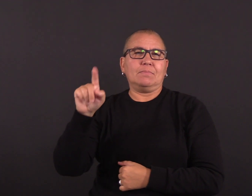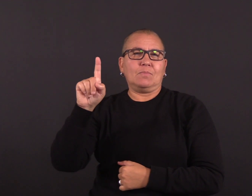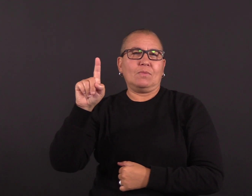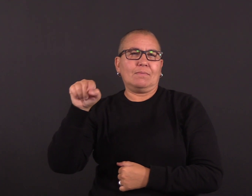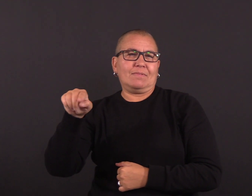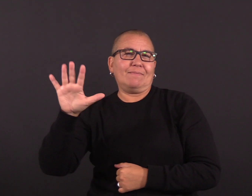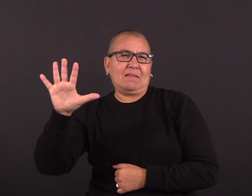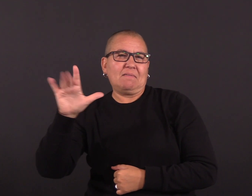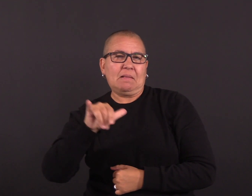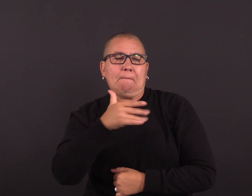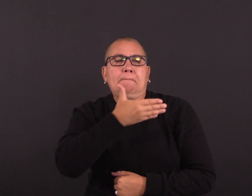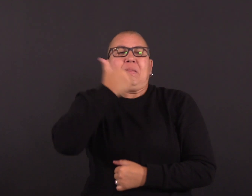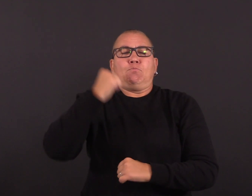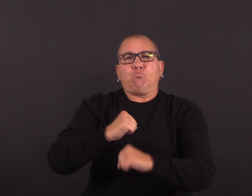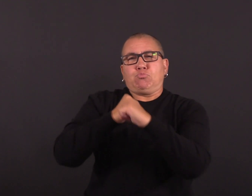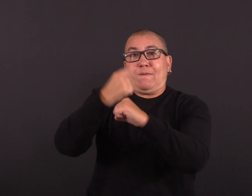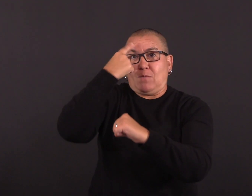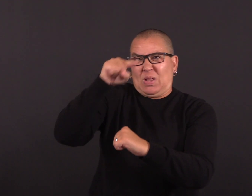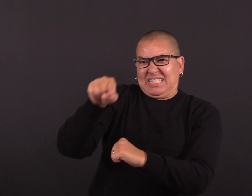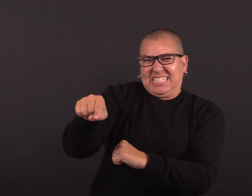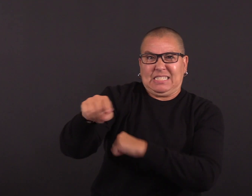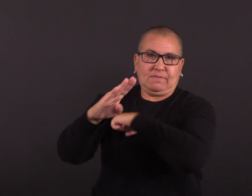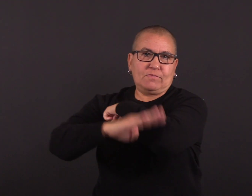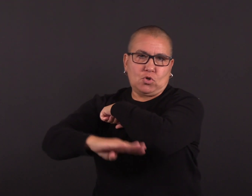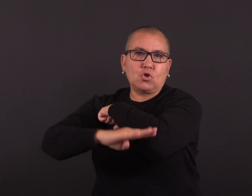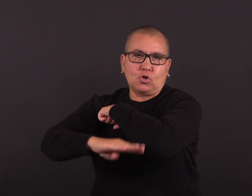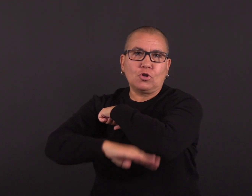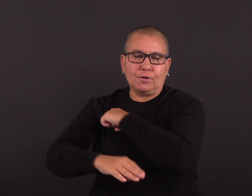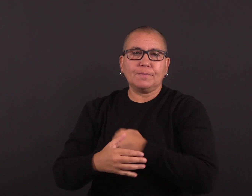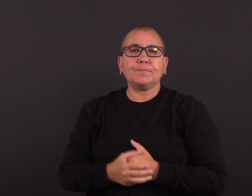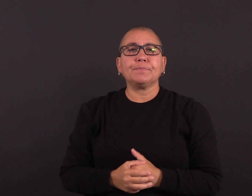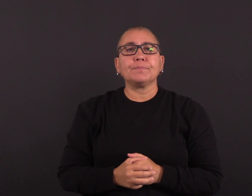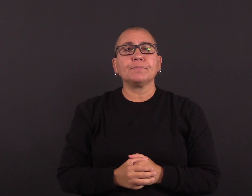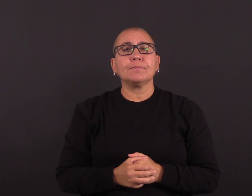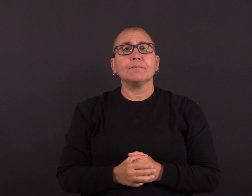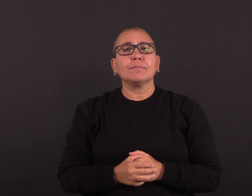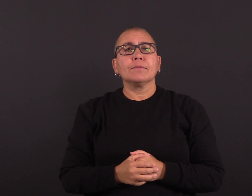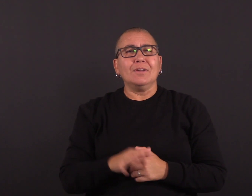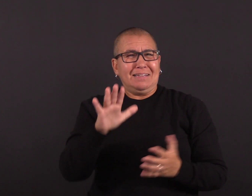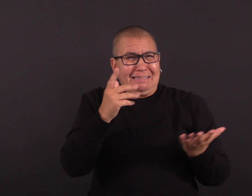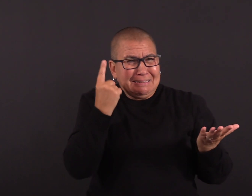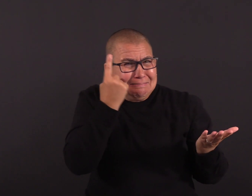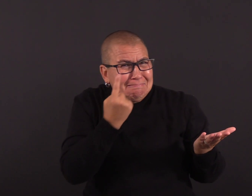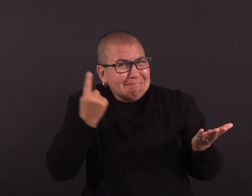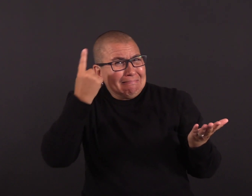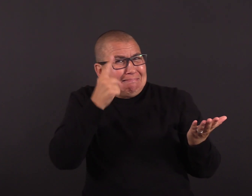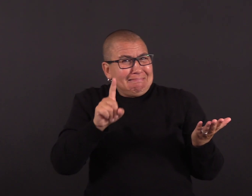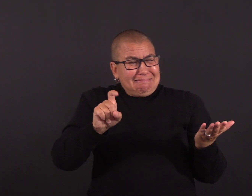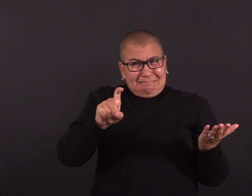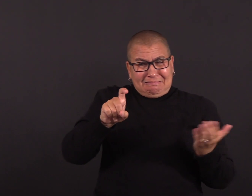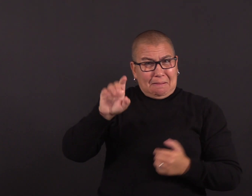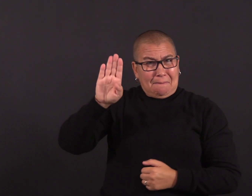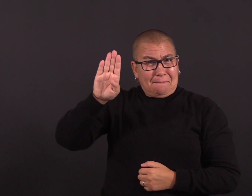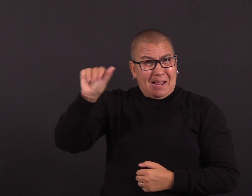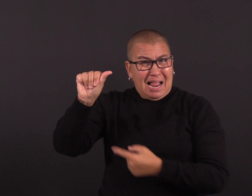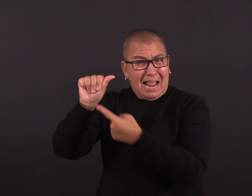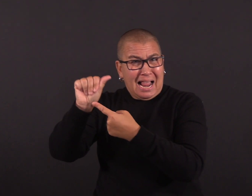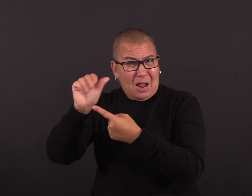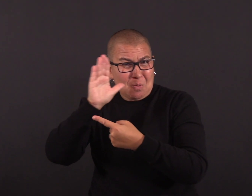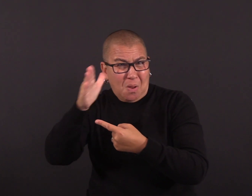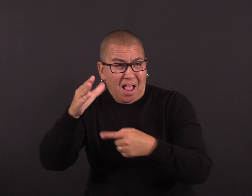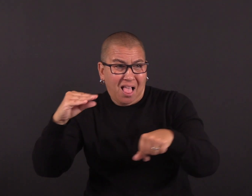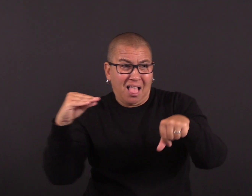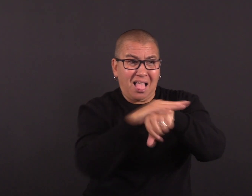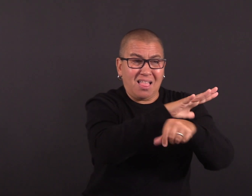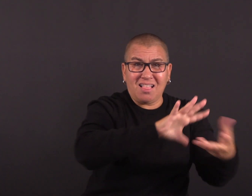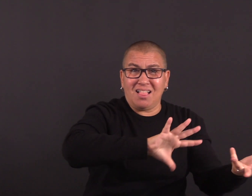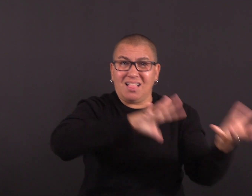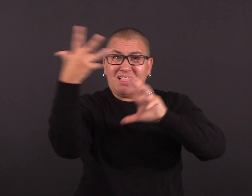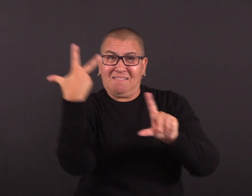the FDA advisory committee, that "the fall updated vaccines with a monovalent XBB.1.5 composition